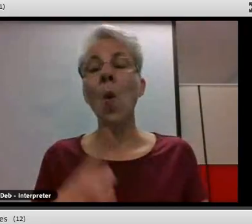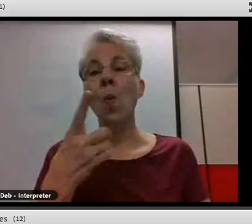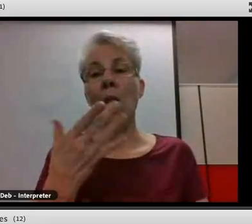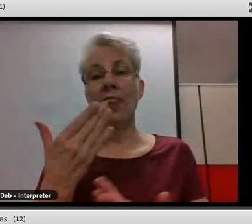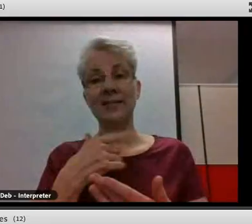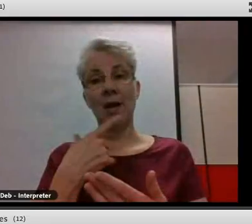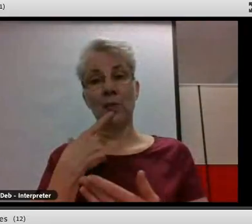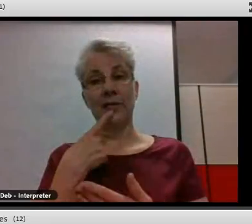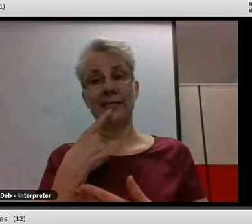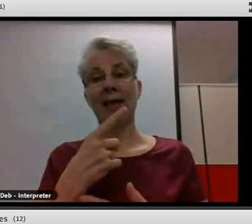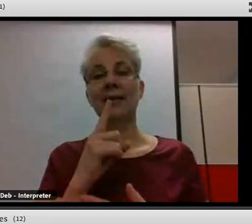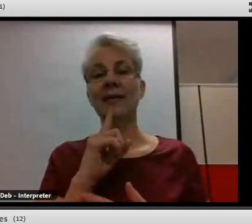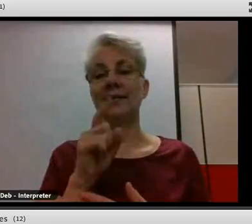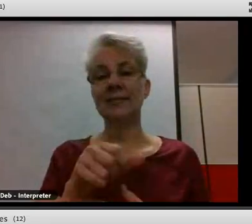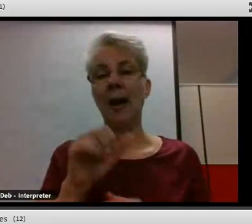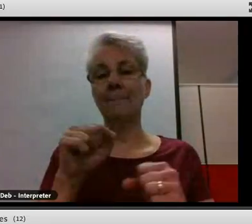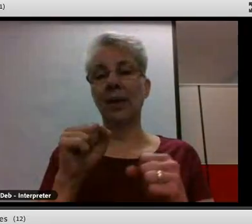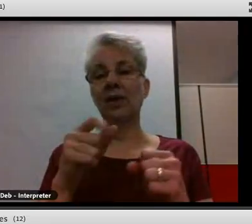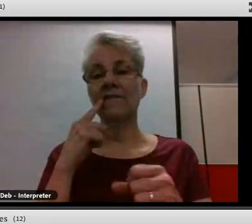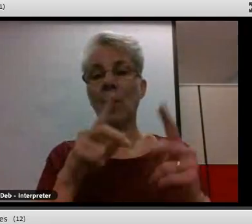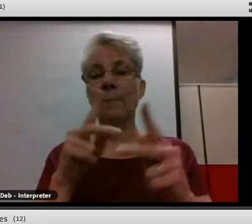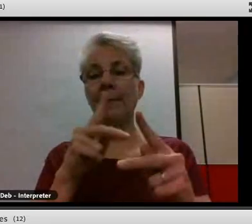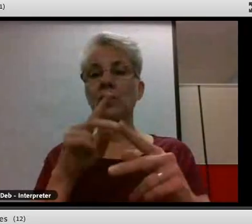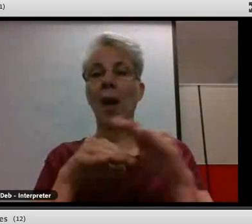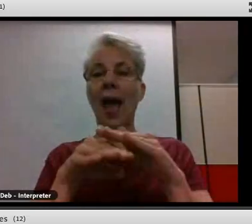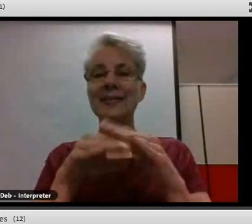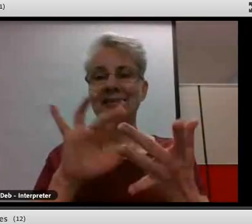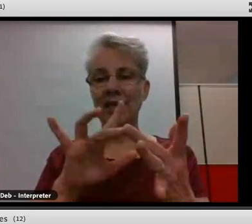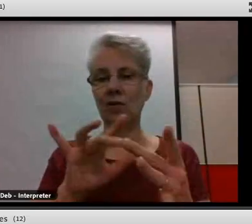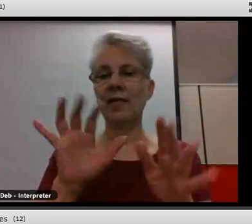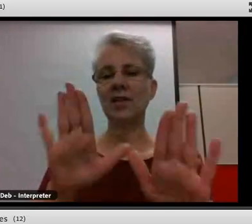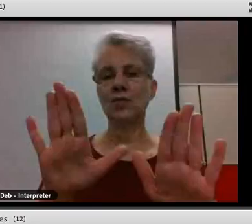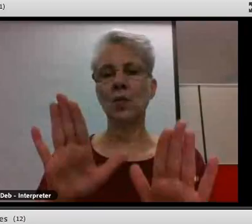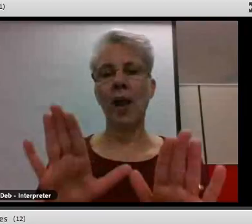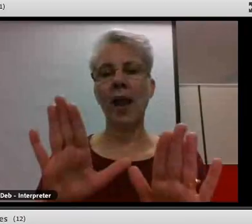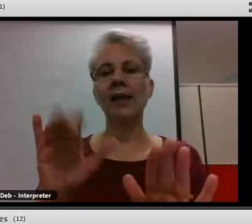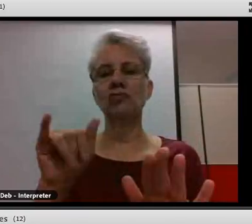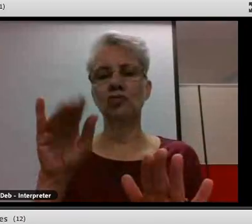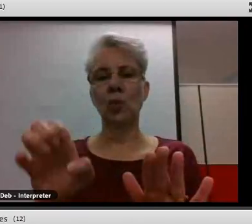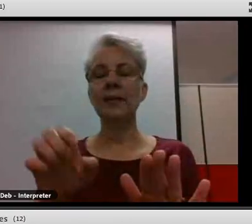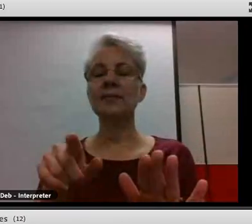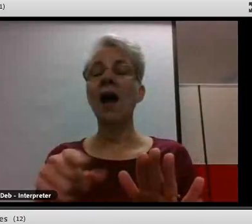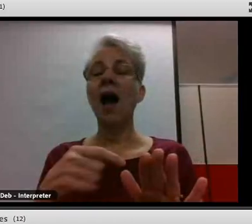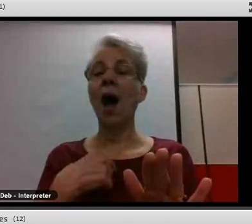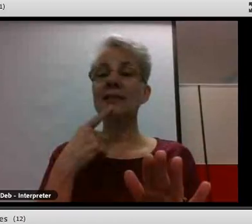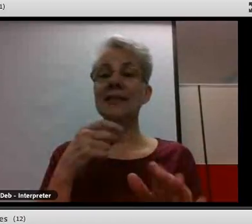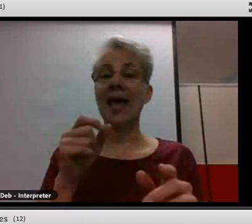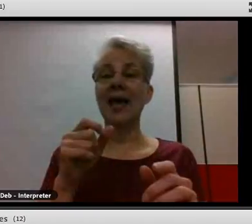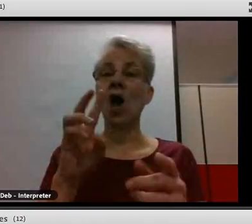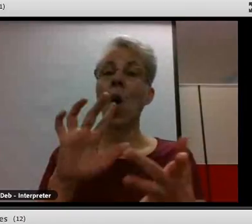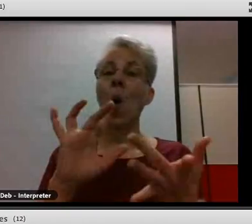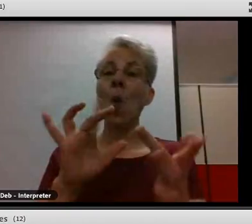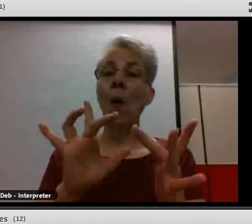But you can actually go to your specific county and get the numbers on people with disabilities to kind of see what --